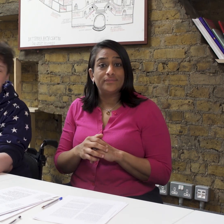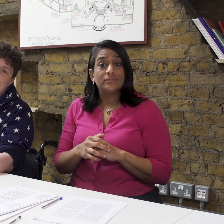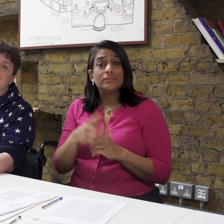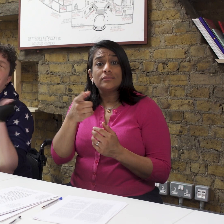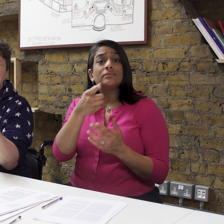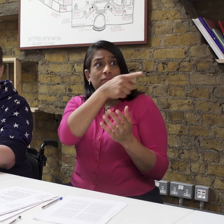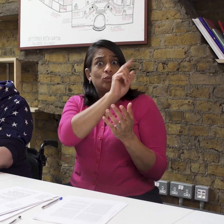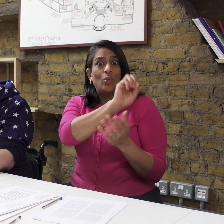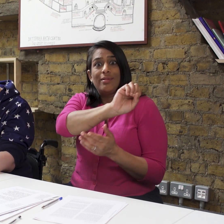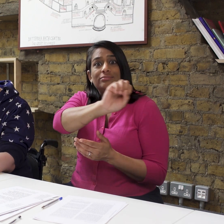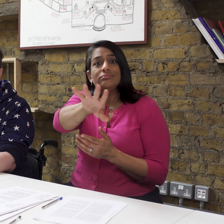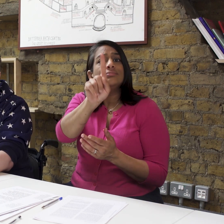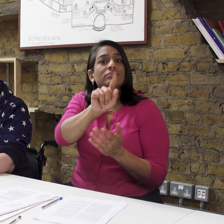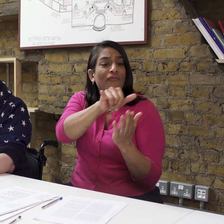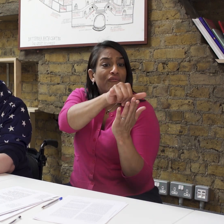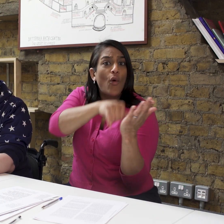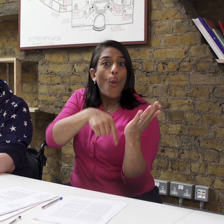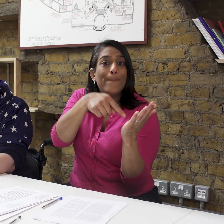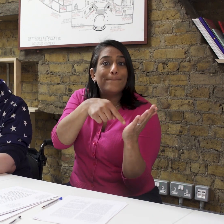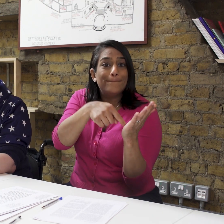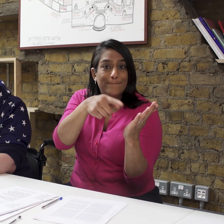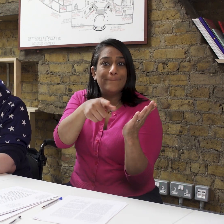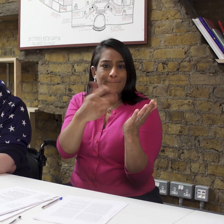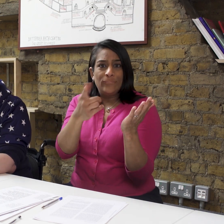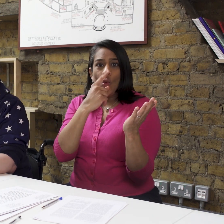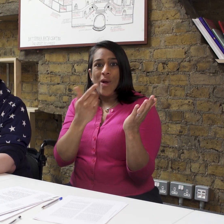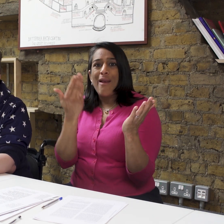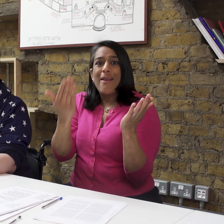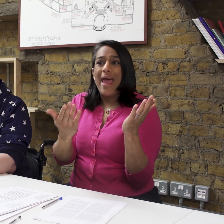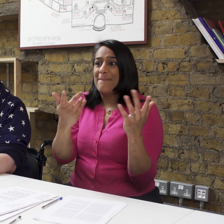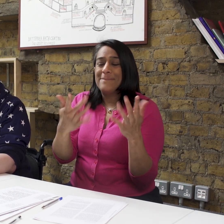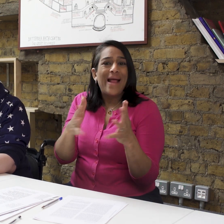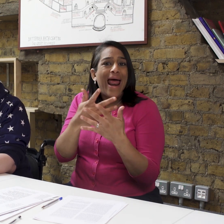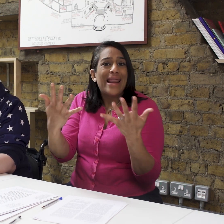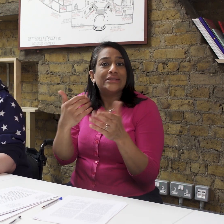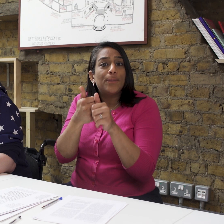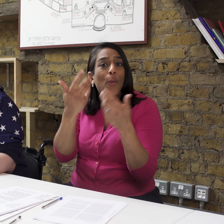biscuit, cats, hedgehog, sausage, biscuit Access to Work will send you a form